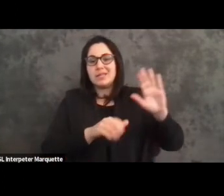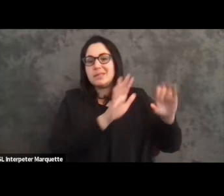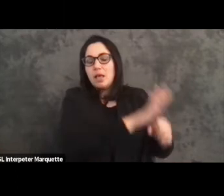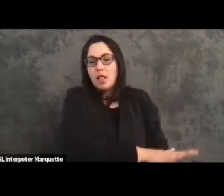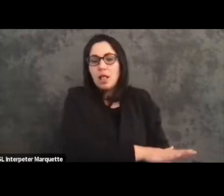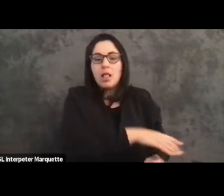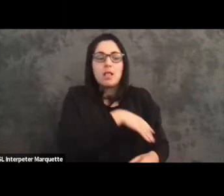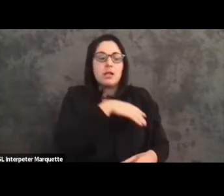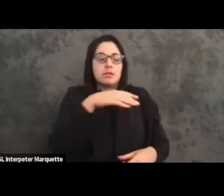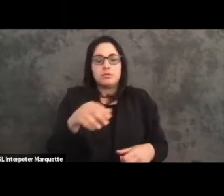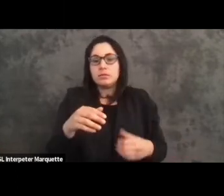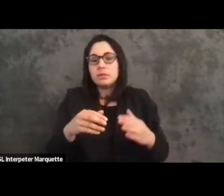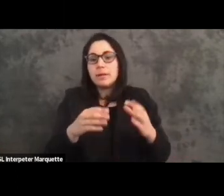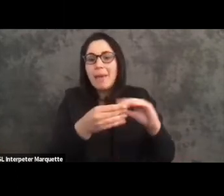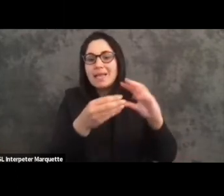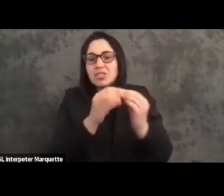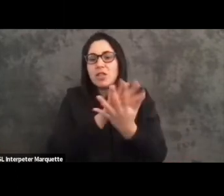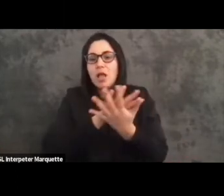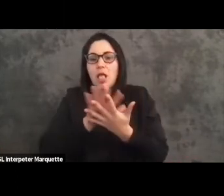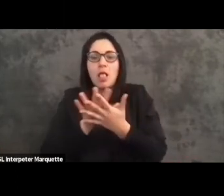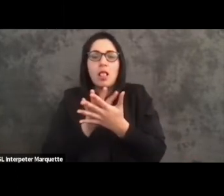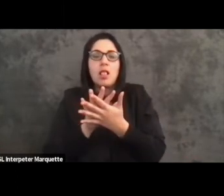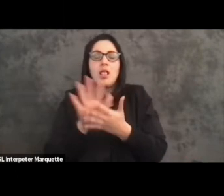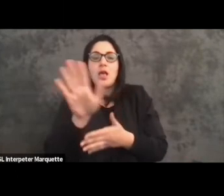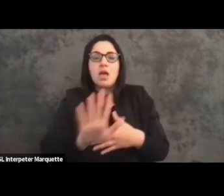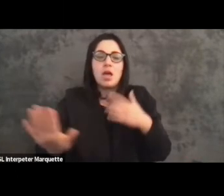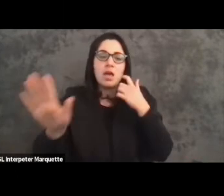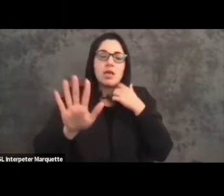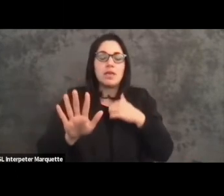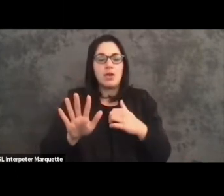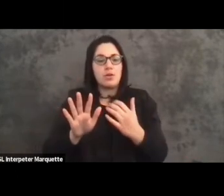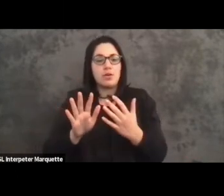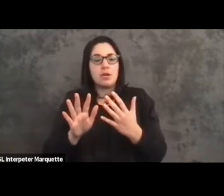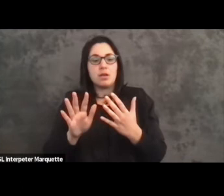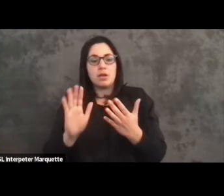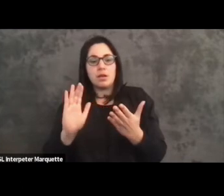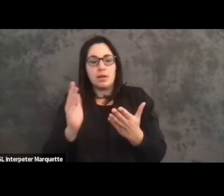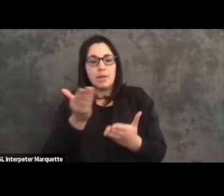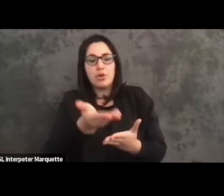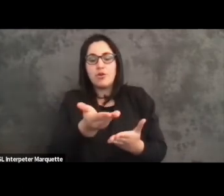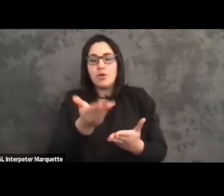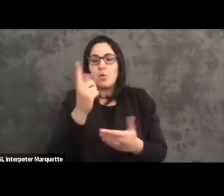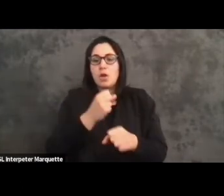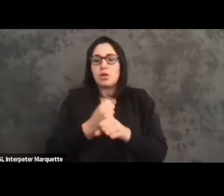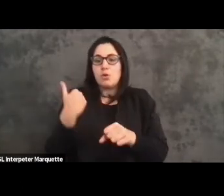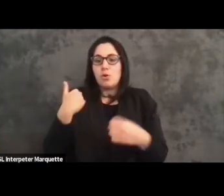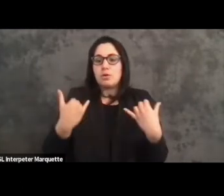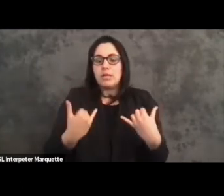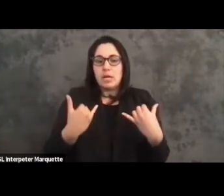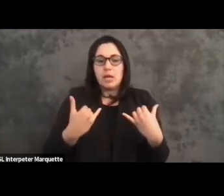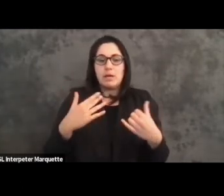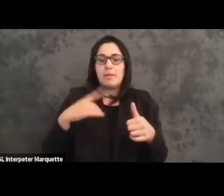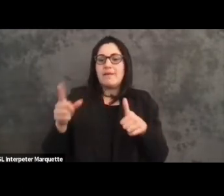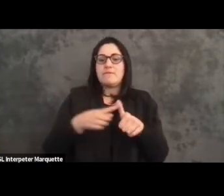Intelligence downplayed, science undermined, messages muddled, dereliction of duty rampant.